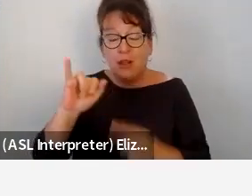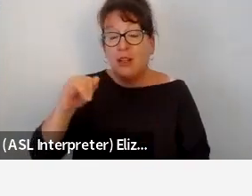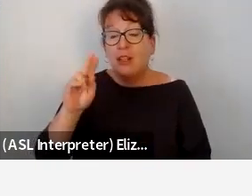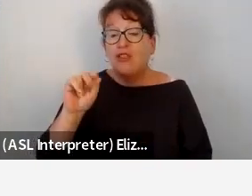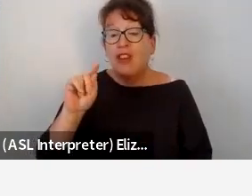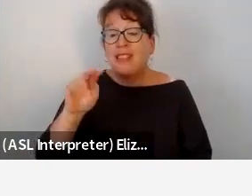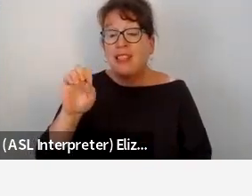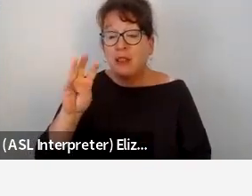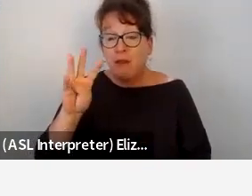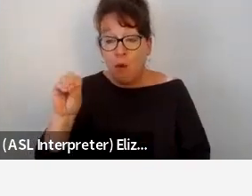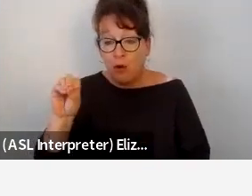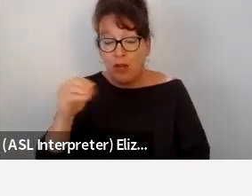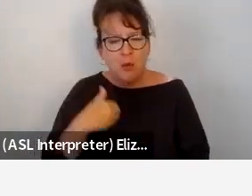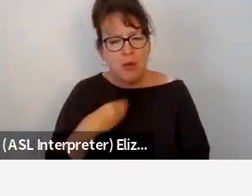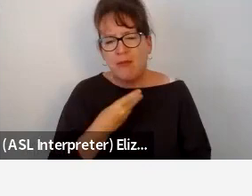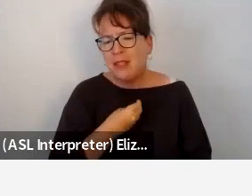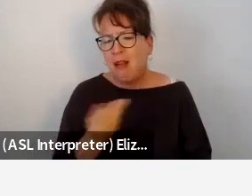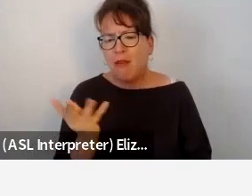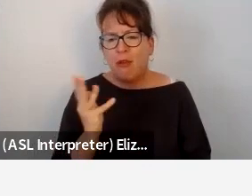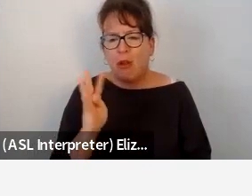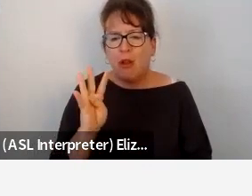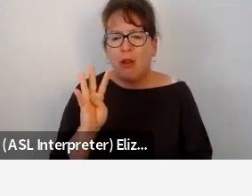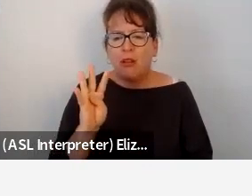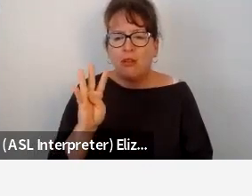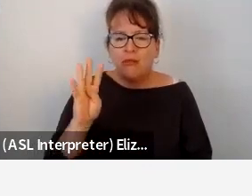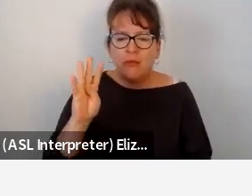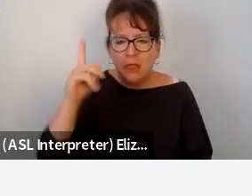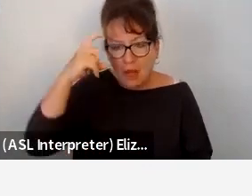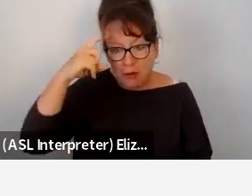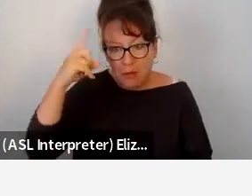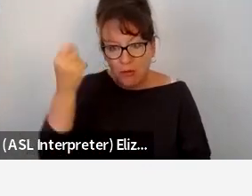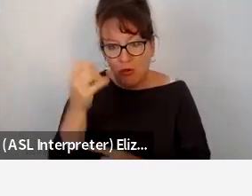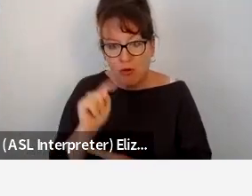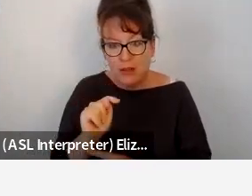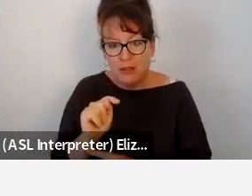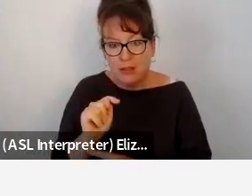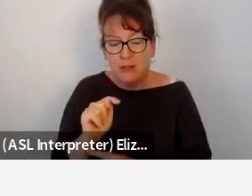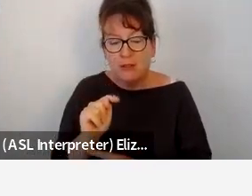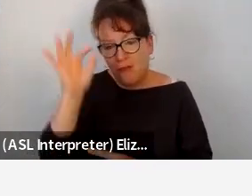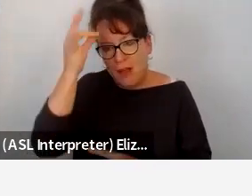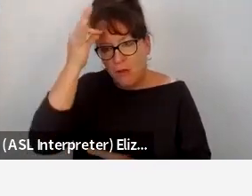Okay. Rachel Clevers asked, "Will it be a prerequisite to have received a